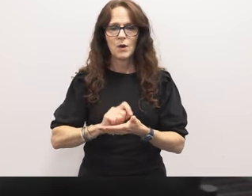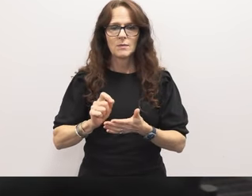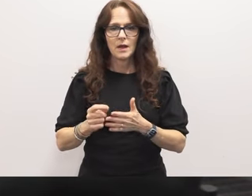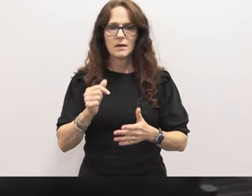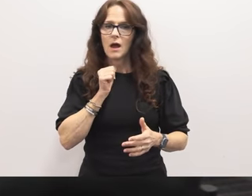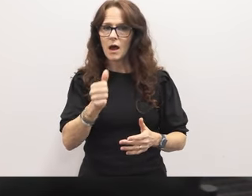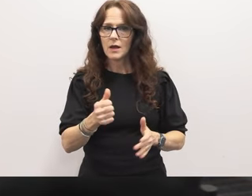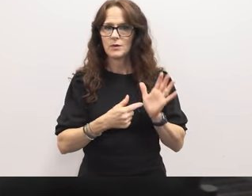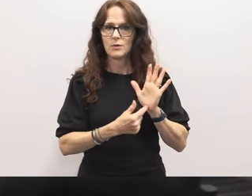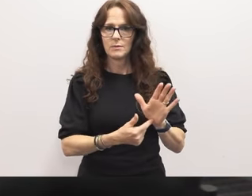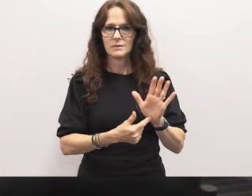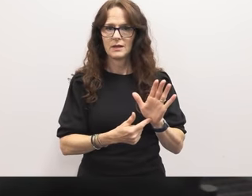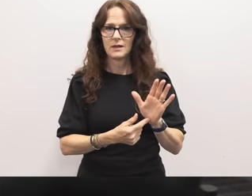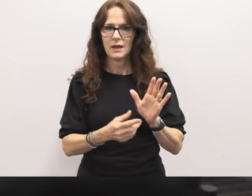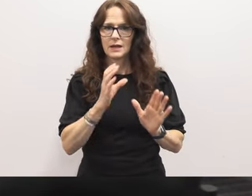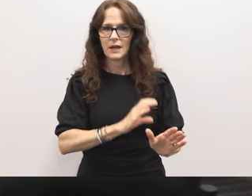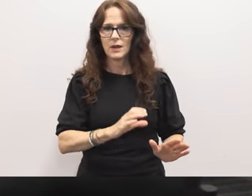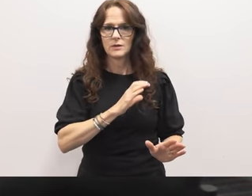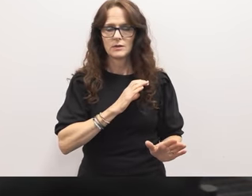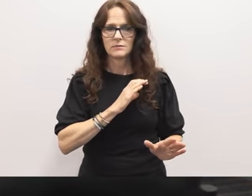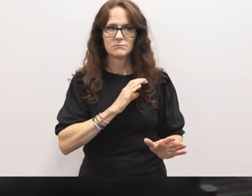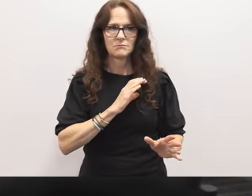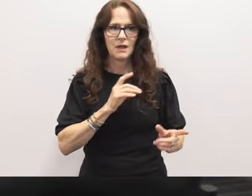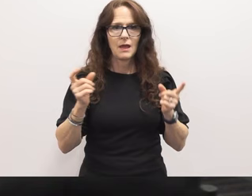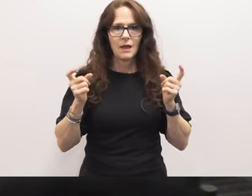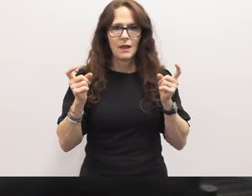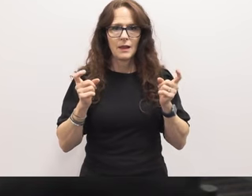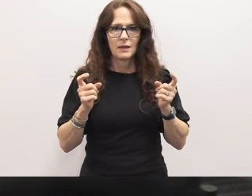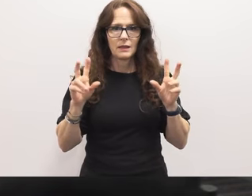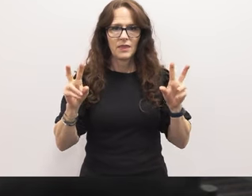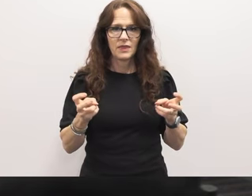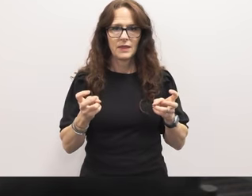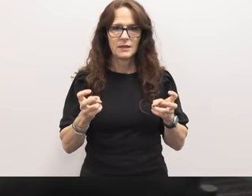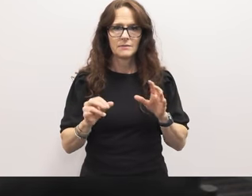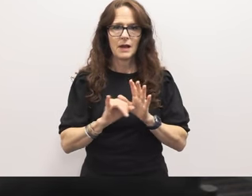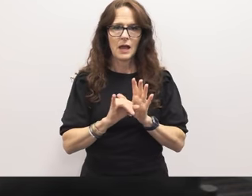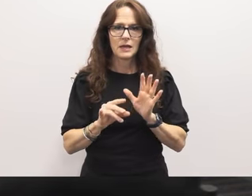dealing with themes of identity, of inclusion